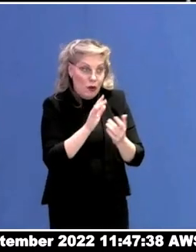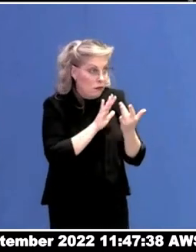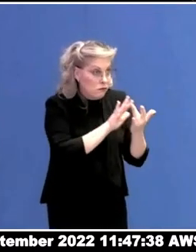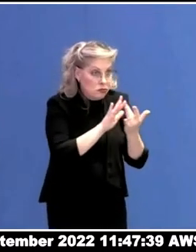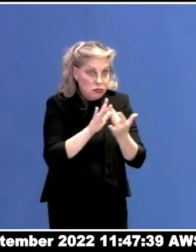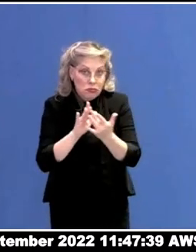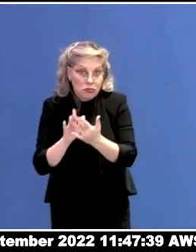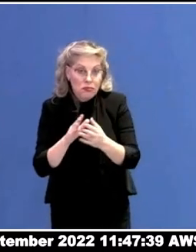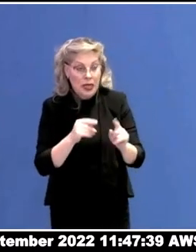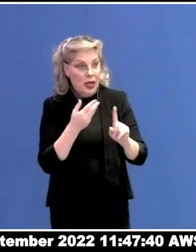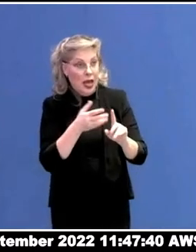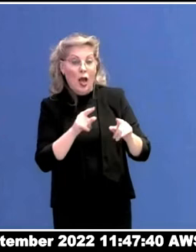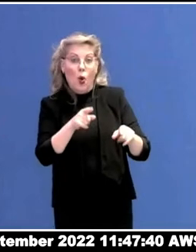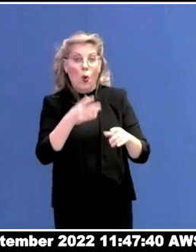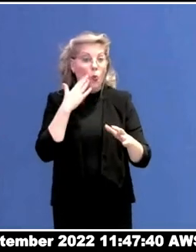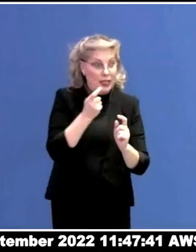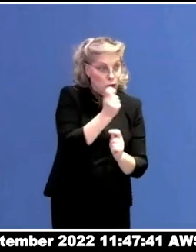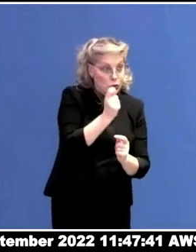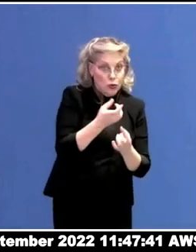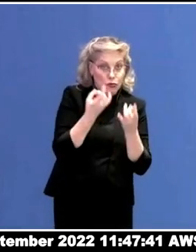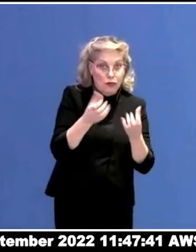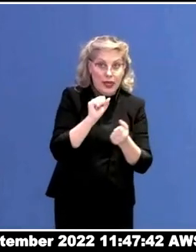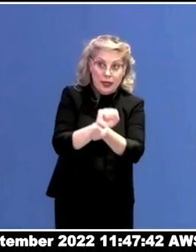referring to this one, that one, that could be done really quite quickly.